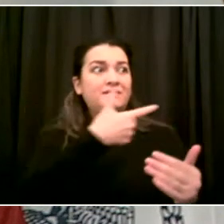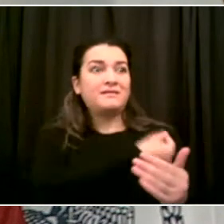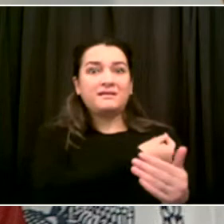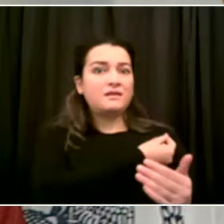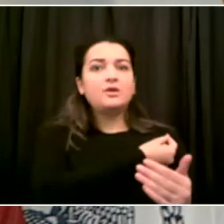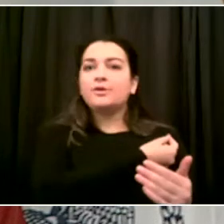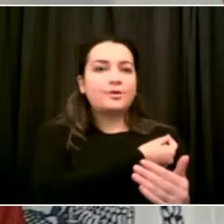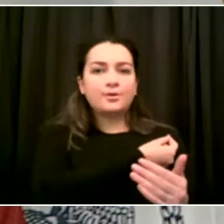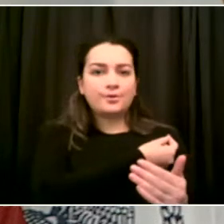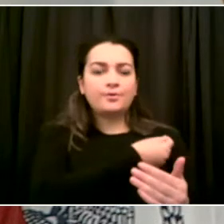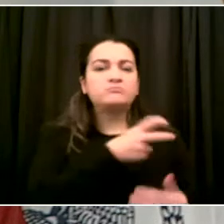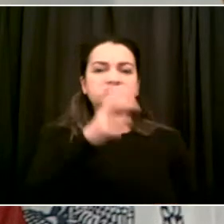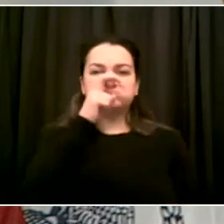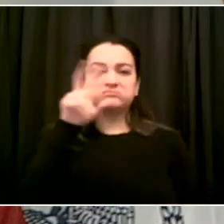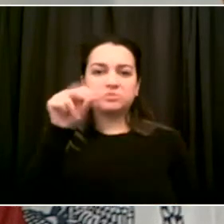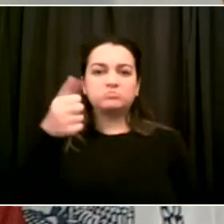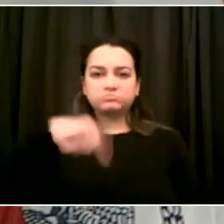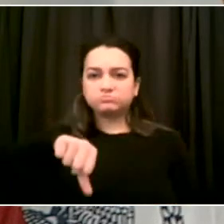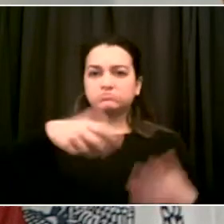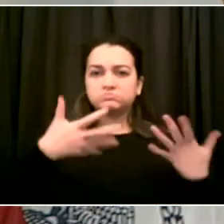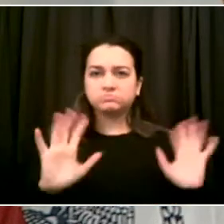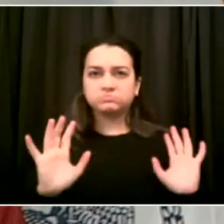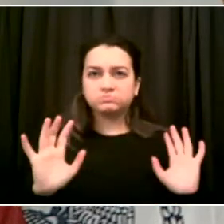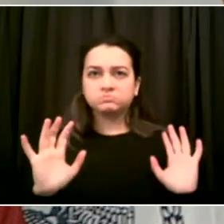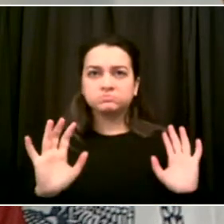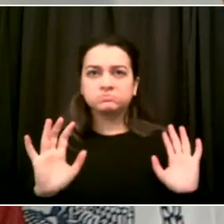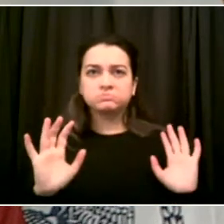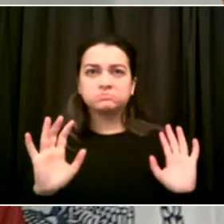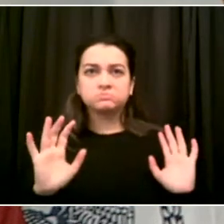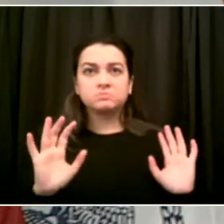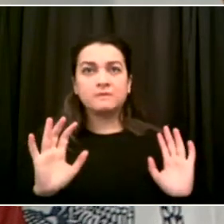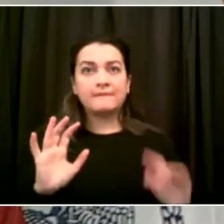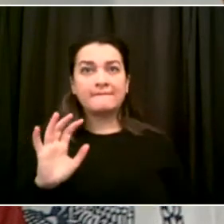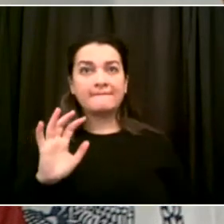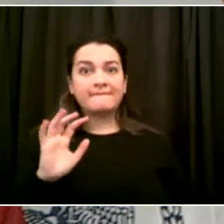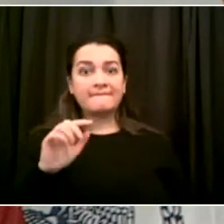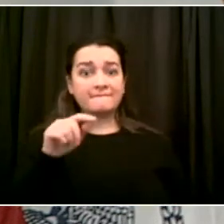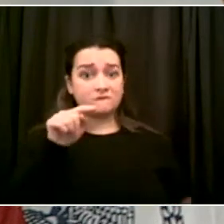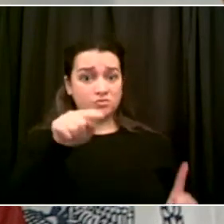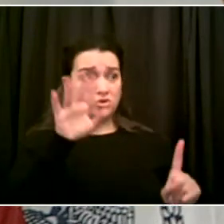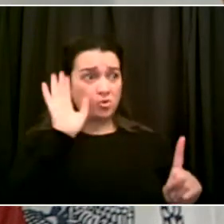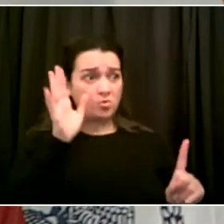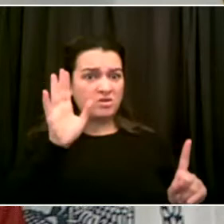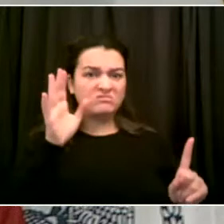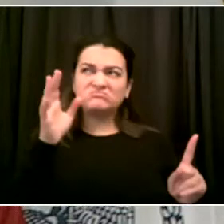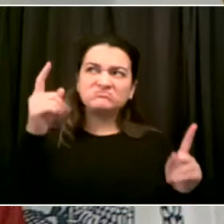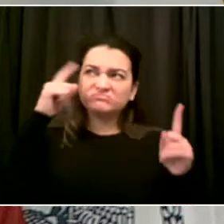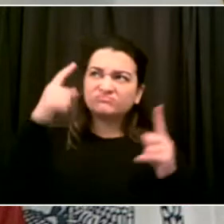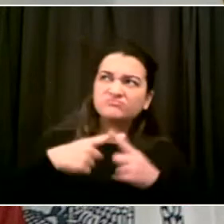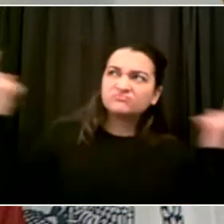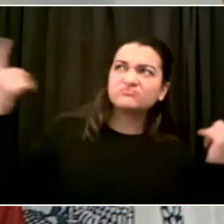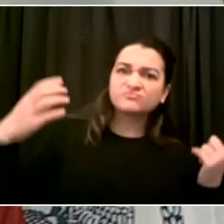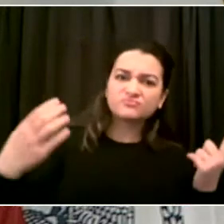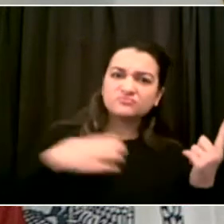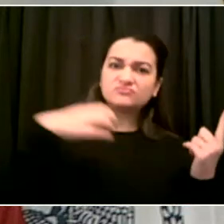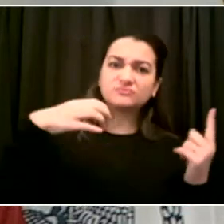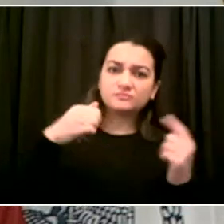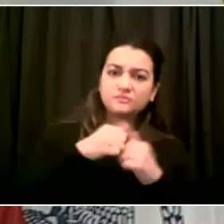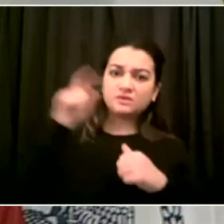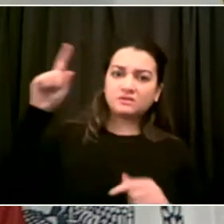AUTHORITIES ABOUT THIS? IF THEY WERE TO GIVE YOU THE GREEN LIGHT